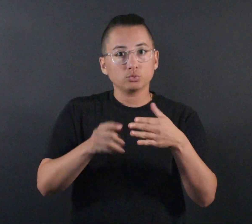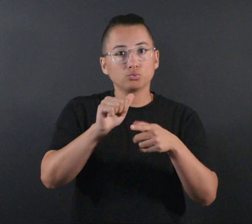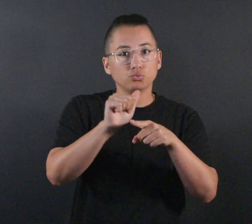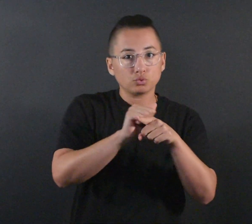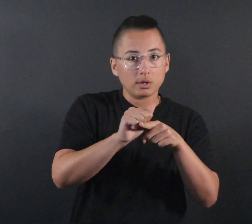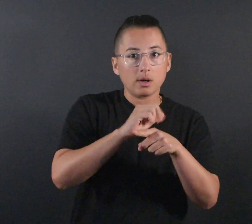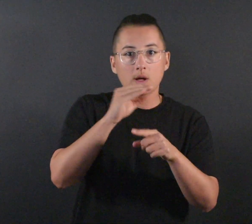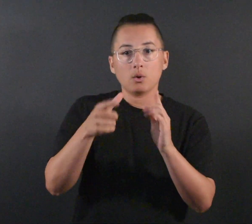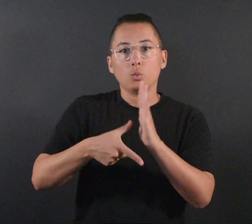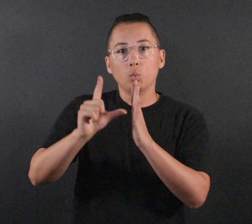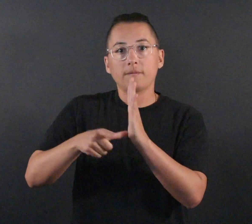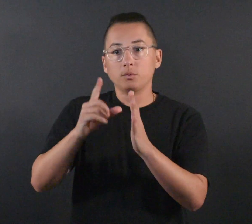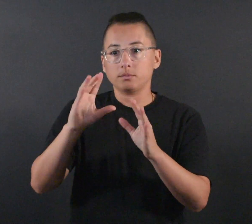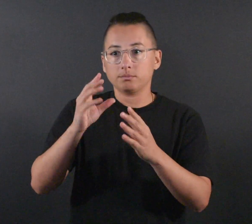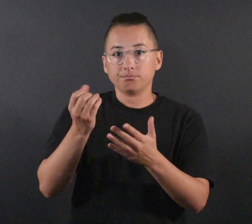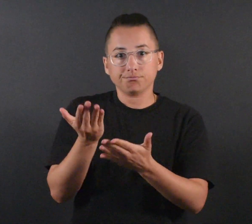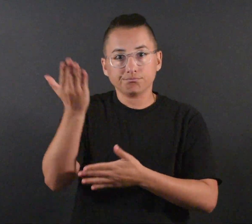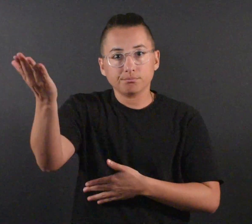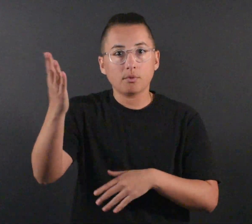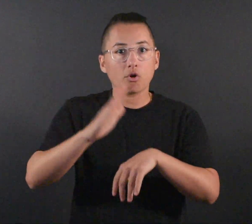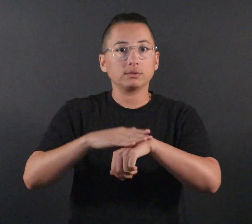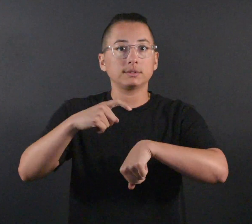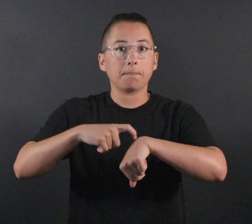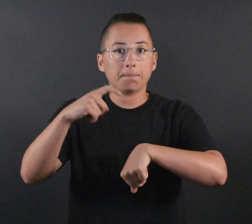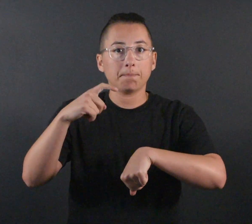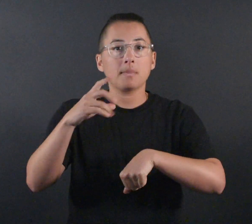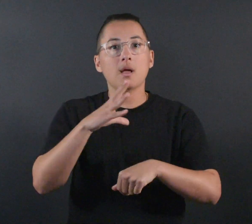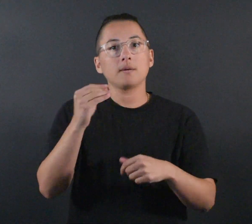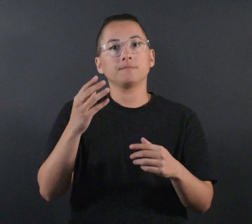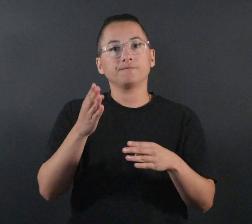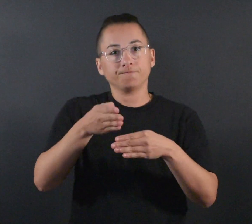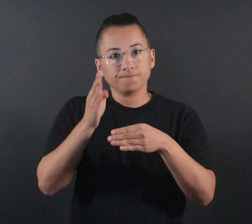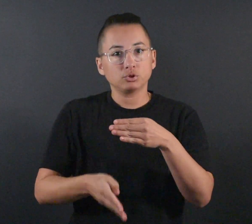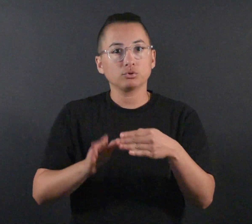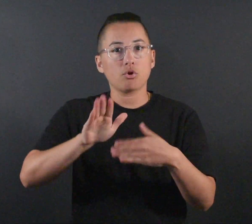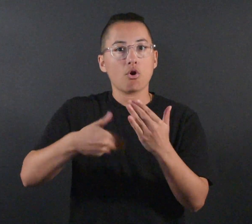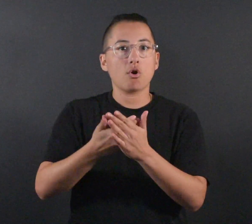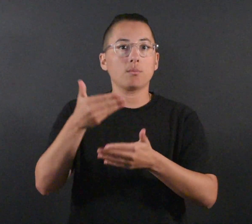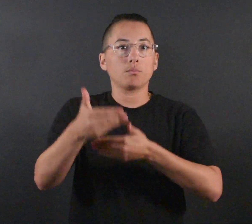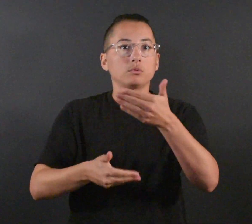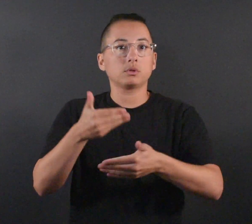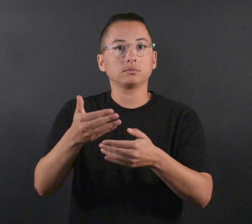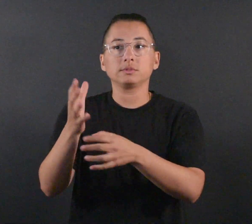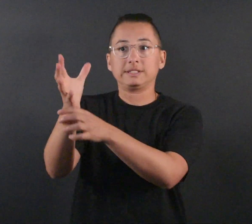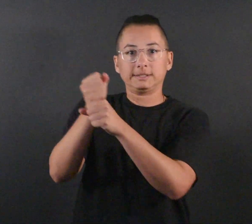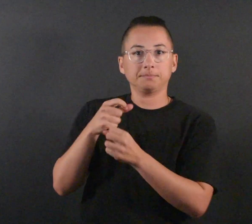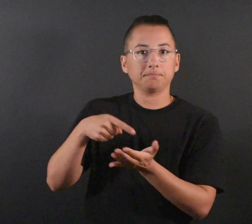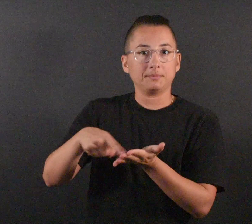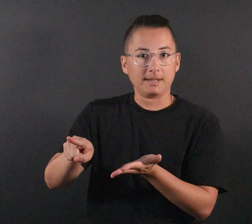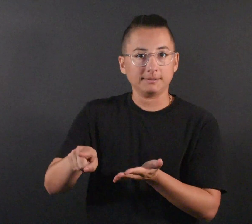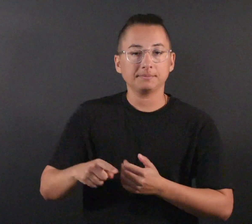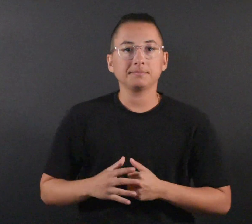complete training and review on time, and complete the required process to receive payments.